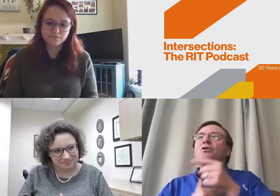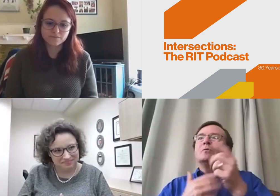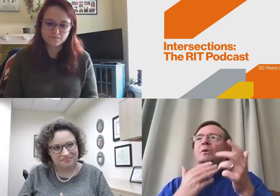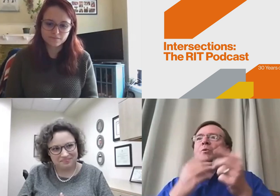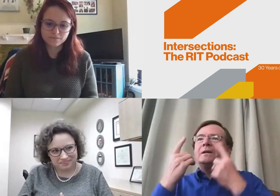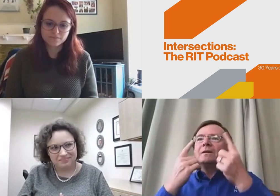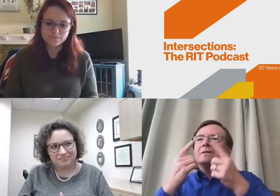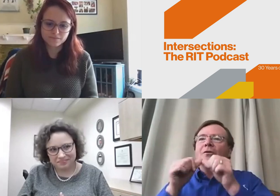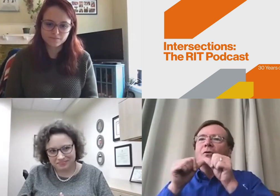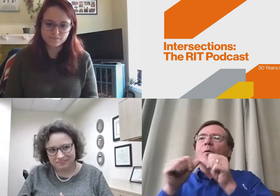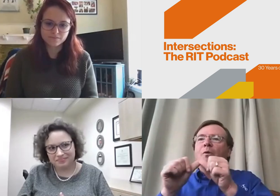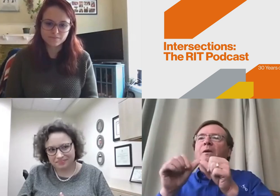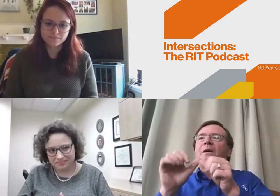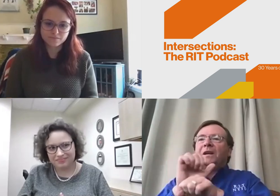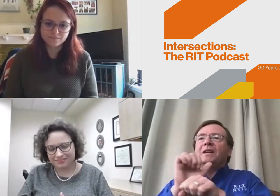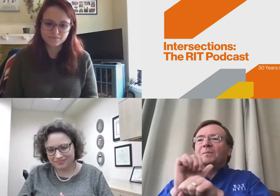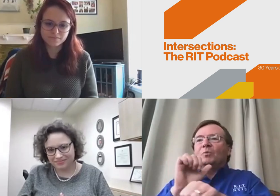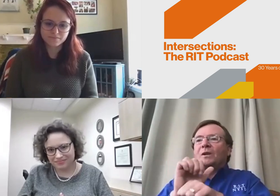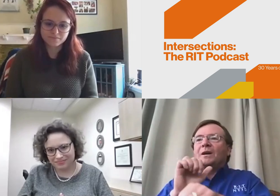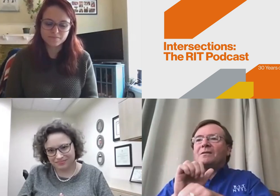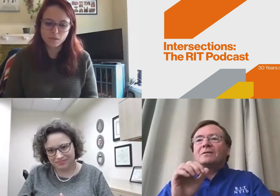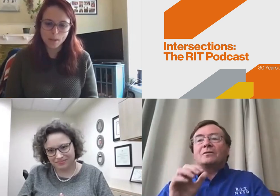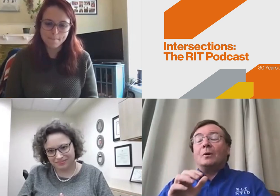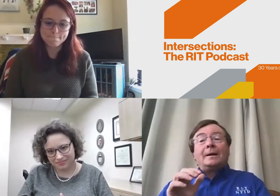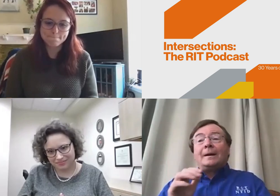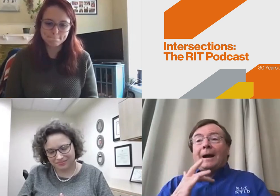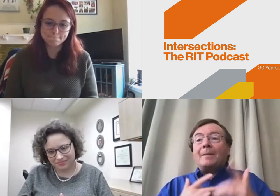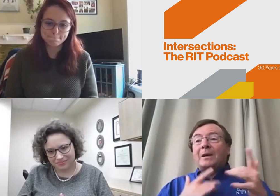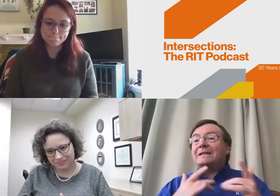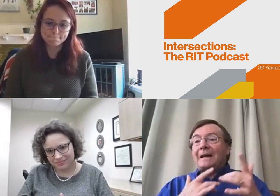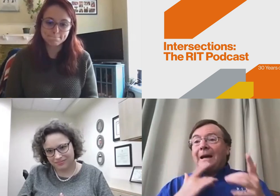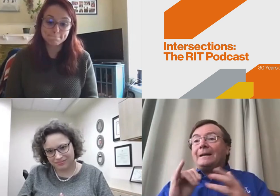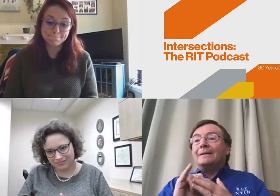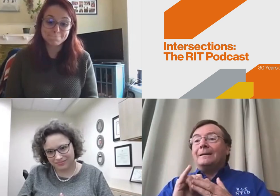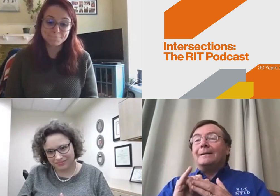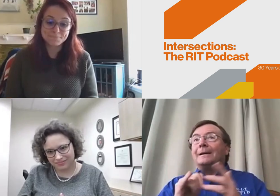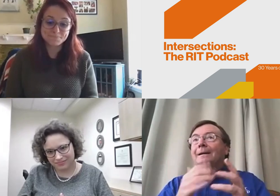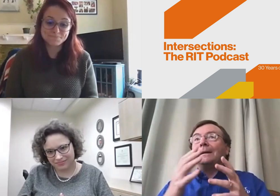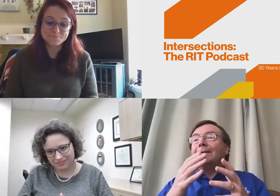Would you be willing to consider a permanent placement with us?" So, I'm excited.